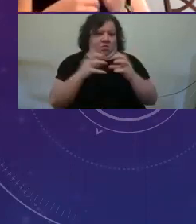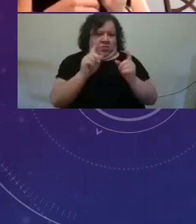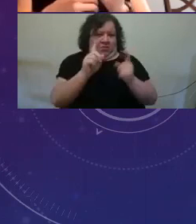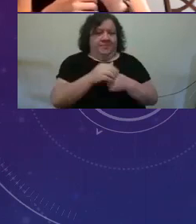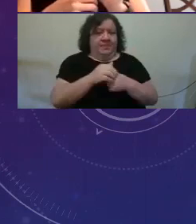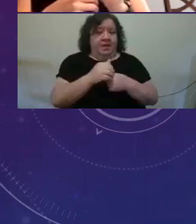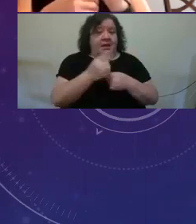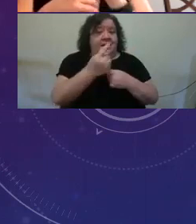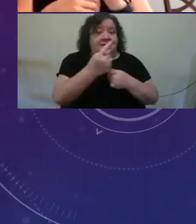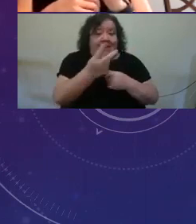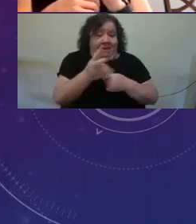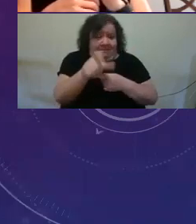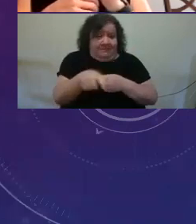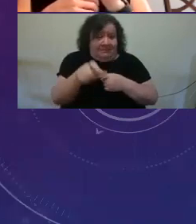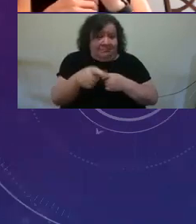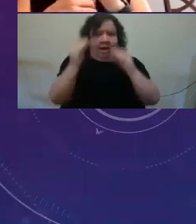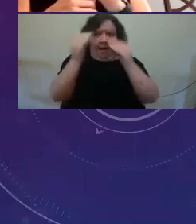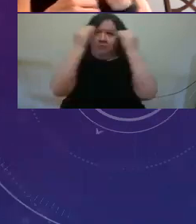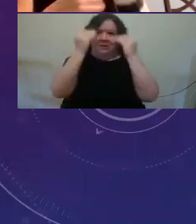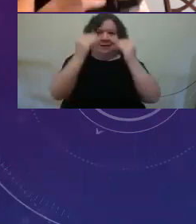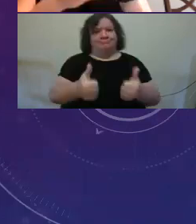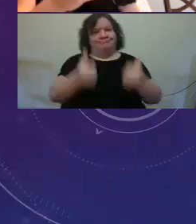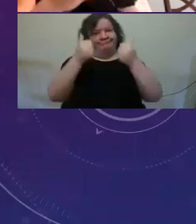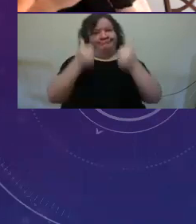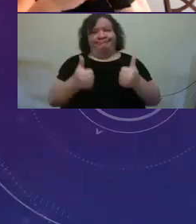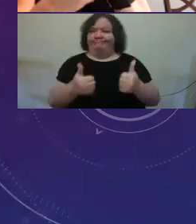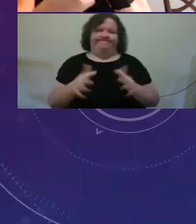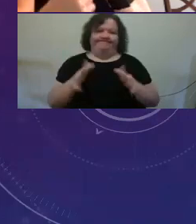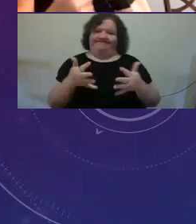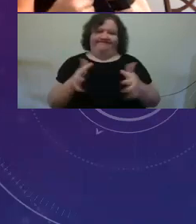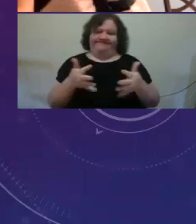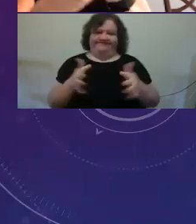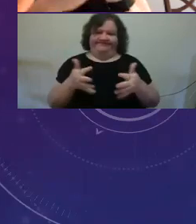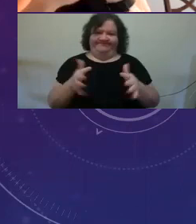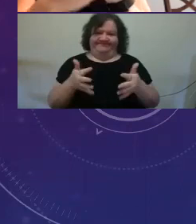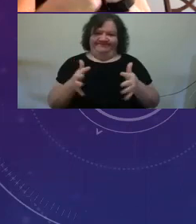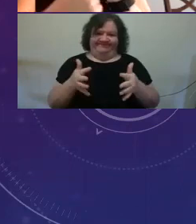way to stay like perhaps to say no and the palm would just draw the letter and